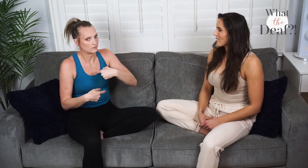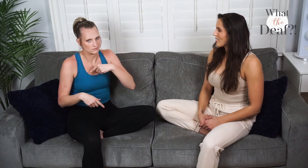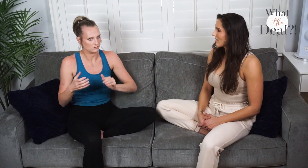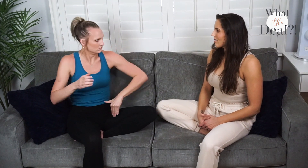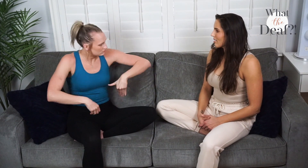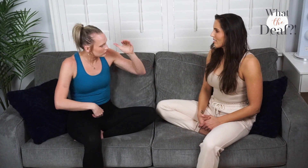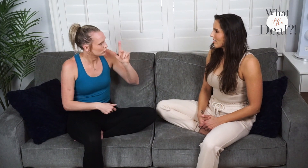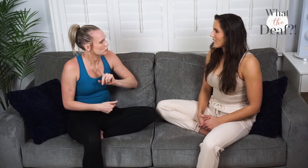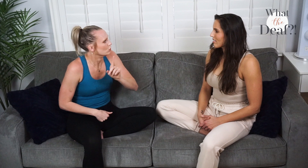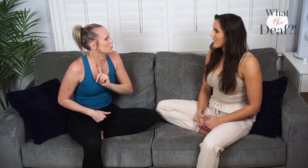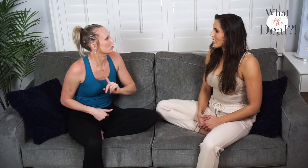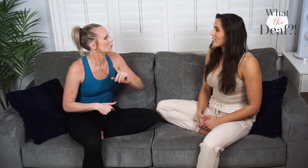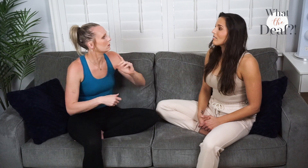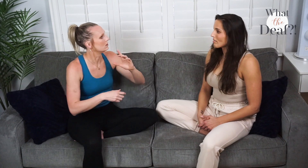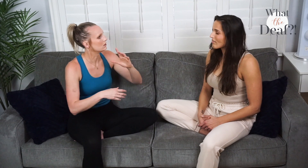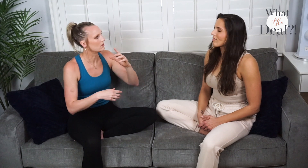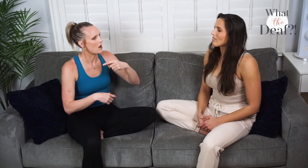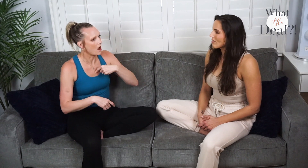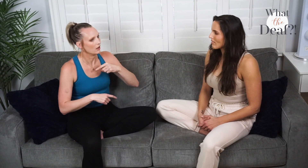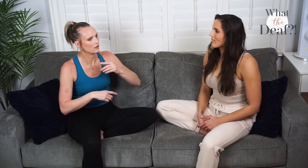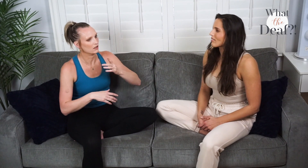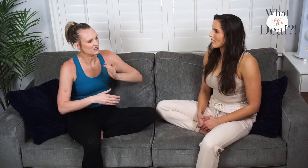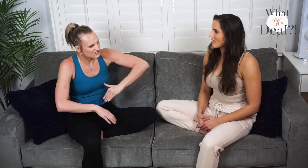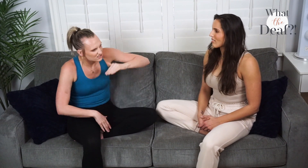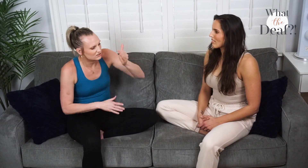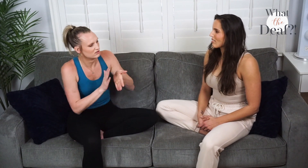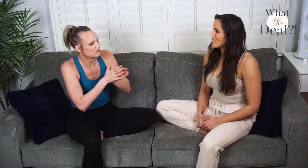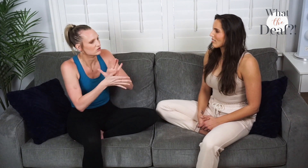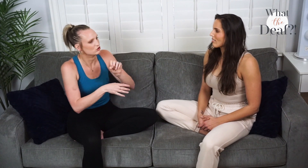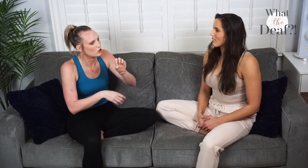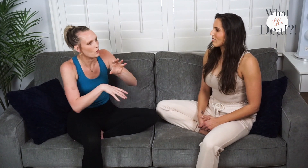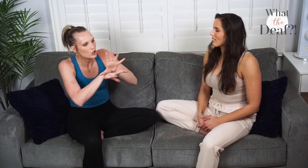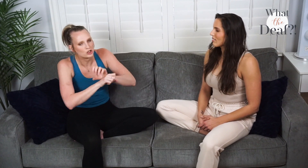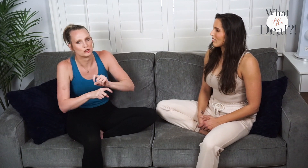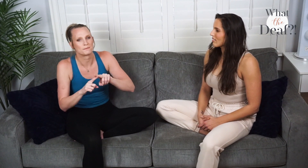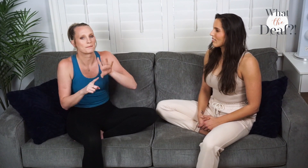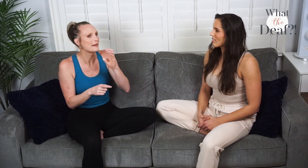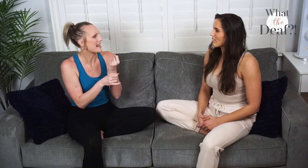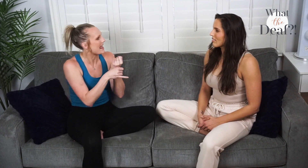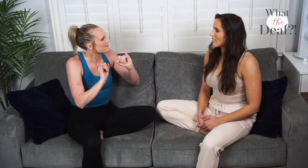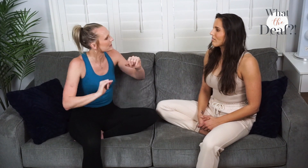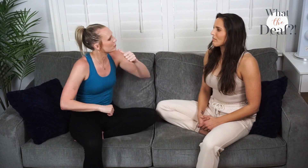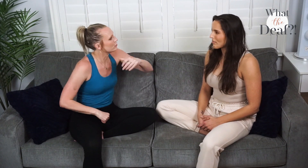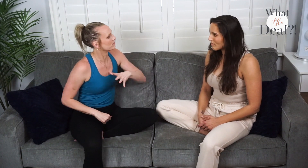growing up I’ve always been single. And I became so used to being so independent